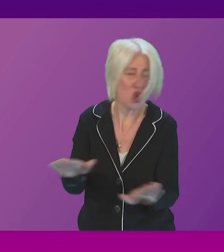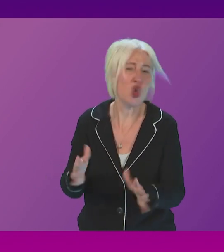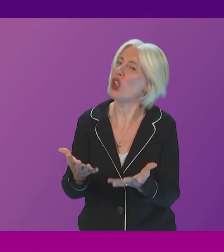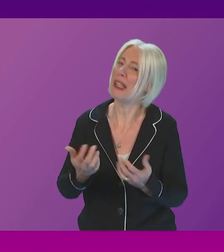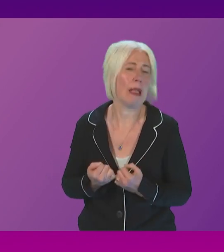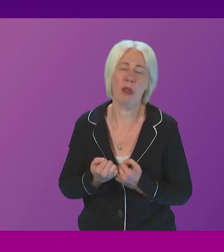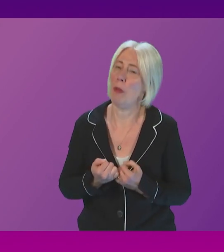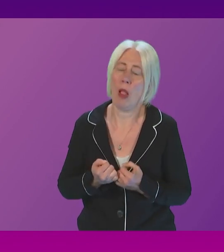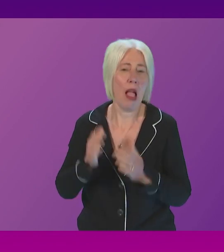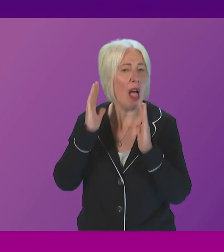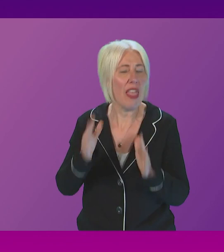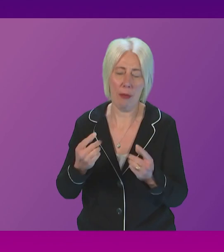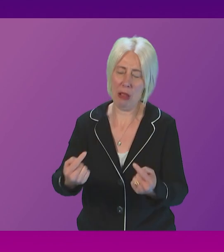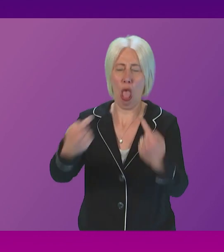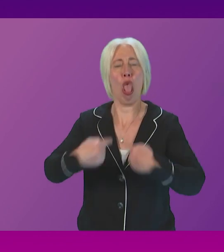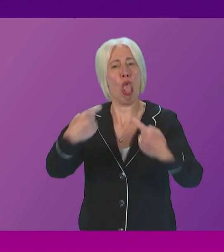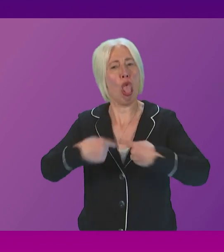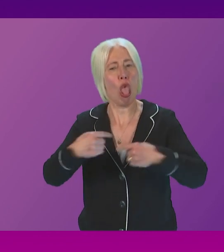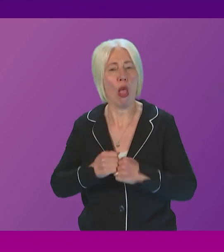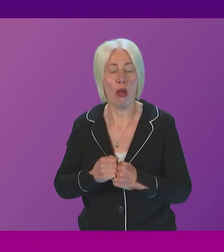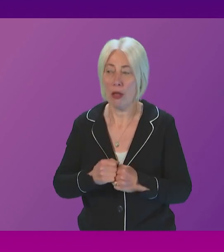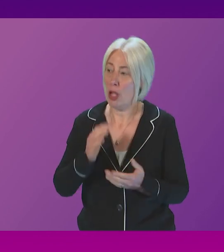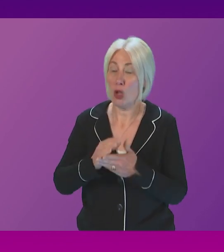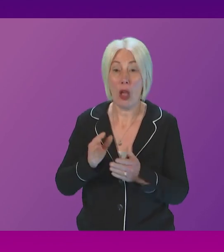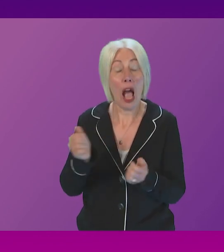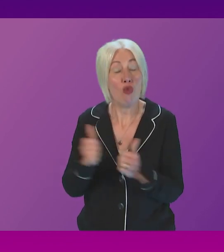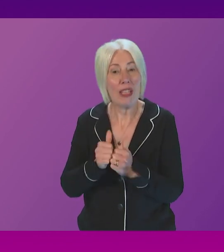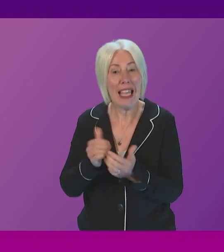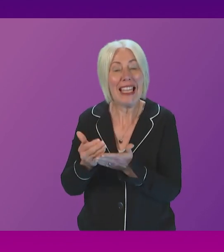are subject to such attacks. Does the First Minister agree that safe staffing is integral